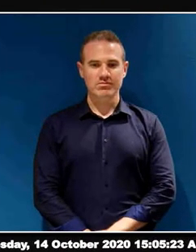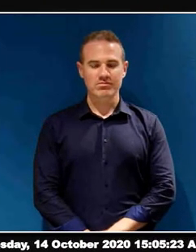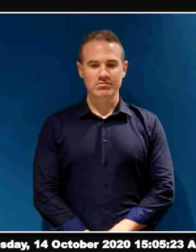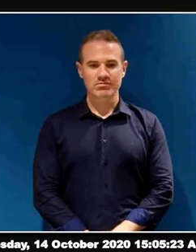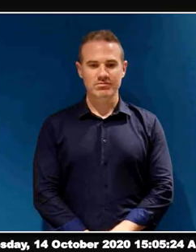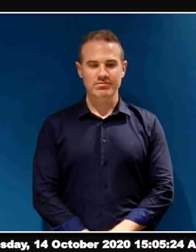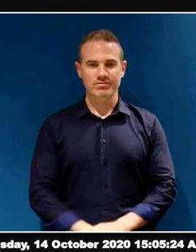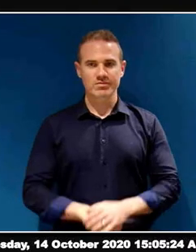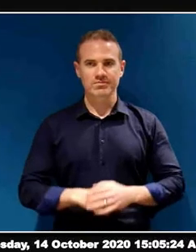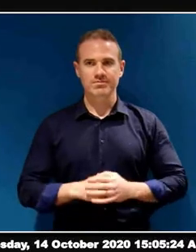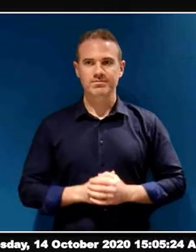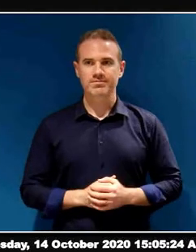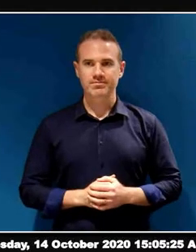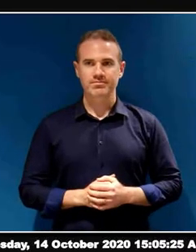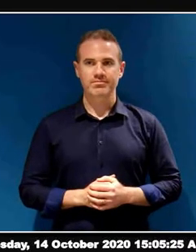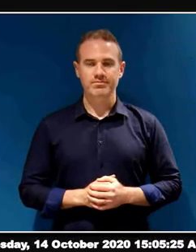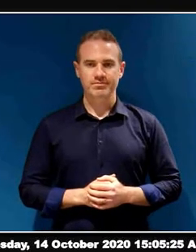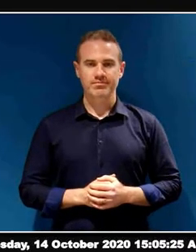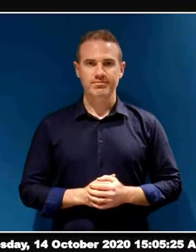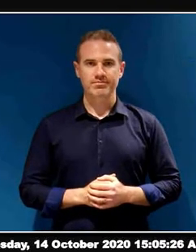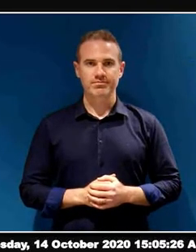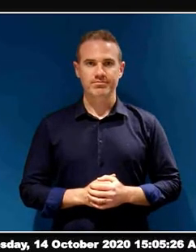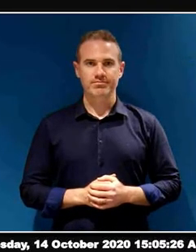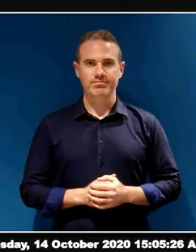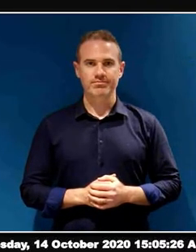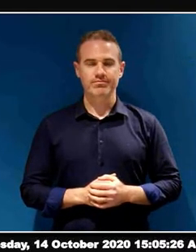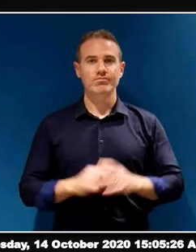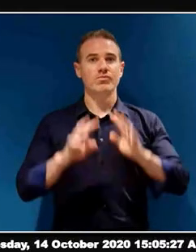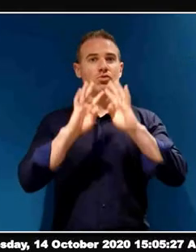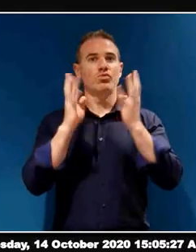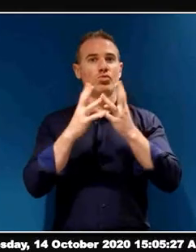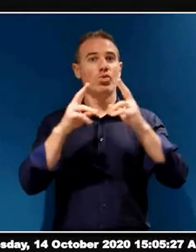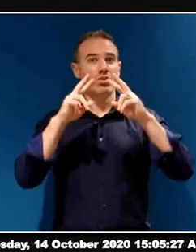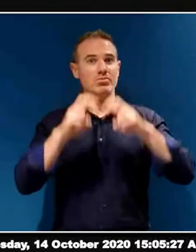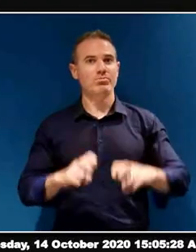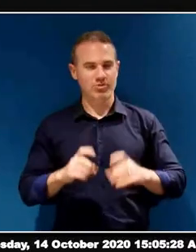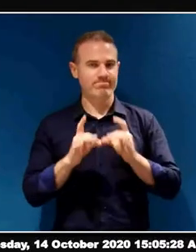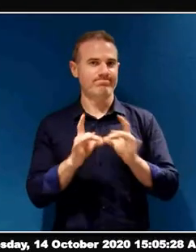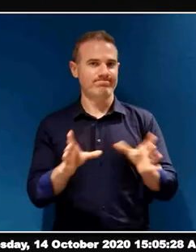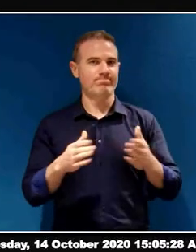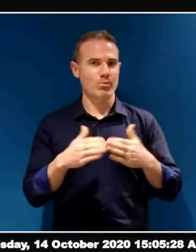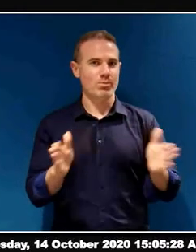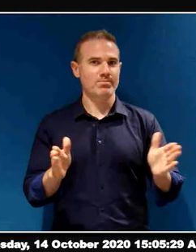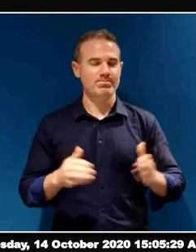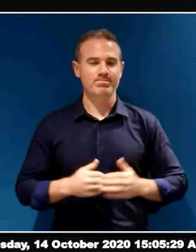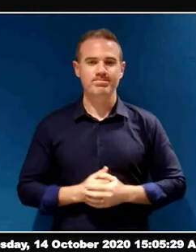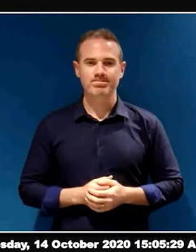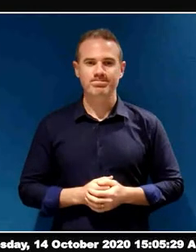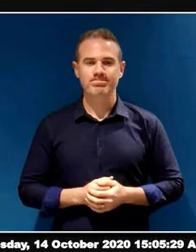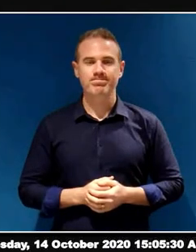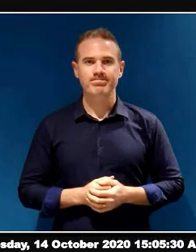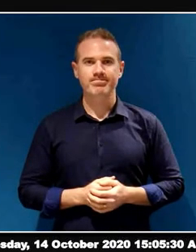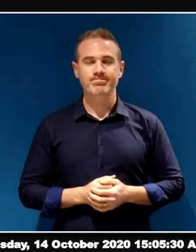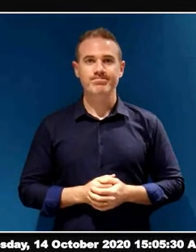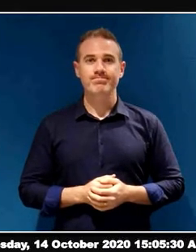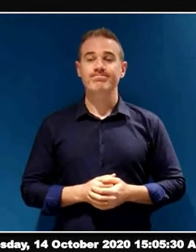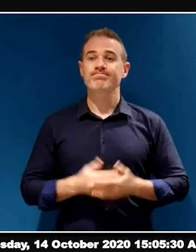The Royal Commission has resumed. Yes. Dr Mellifont. Thank you.